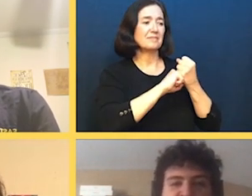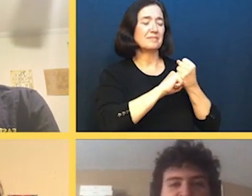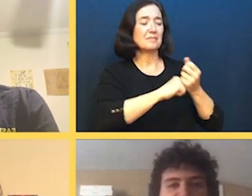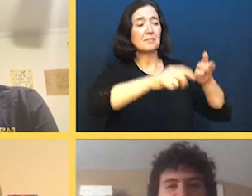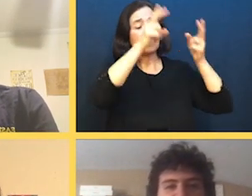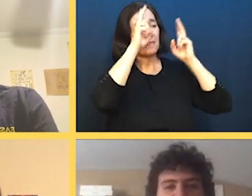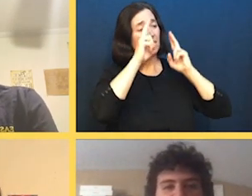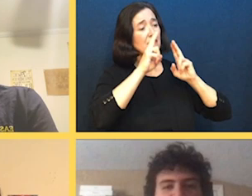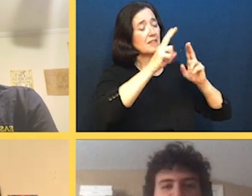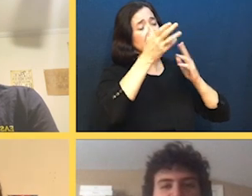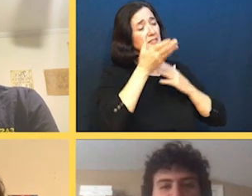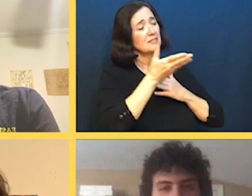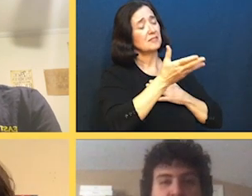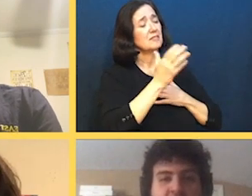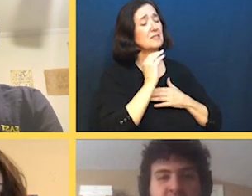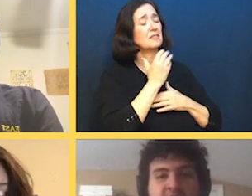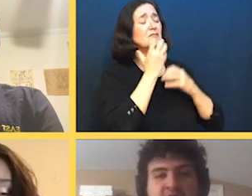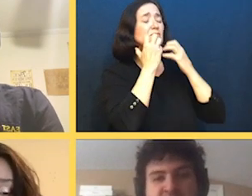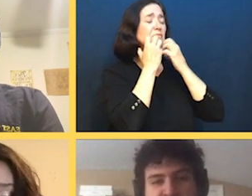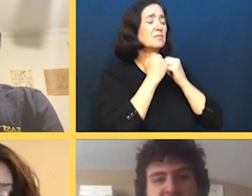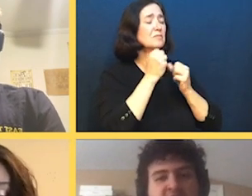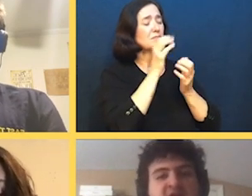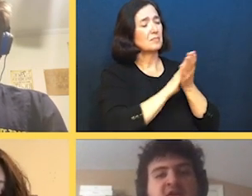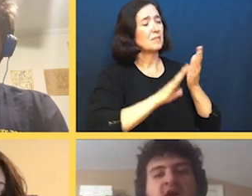Hail to thee, our Alma Mater -